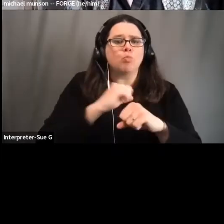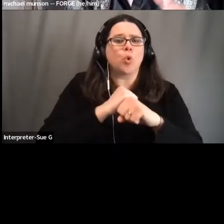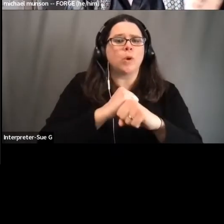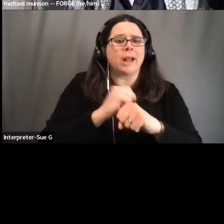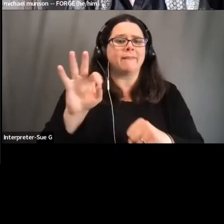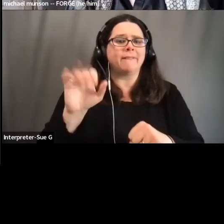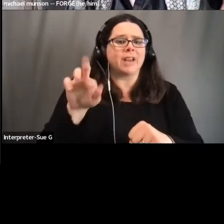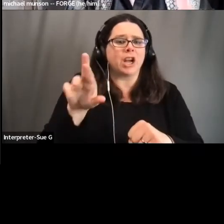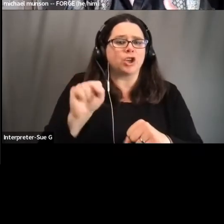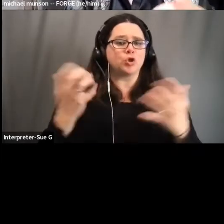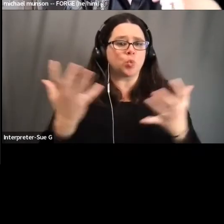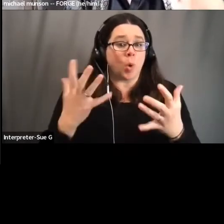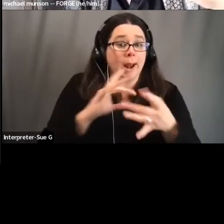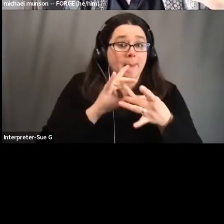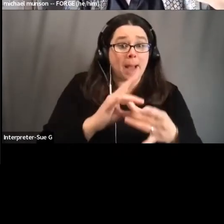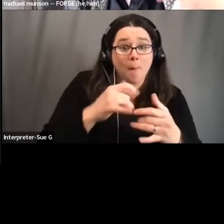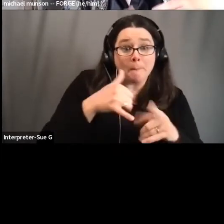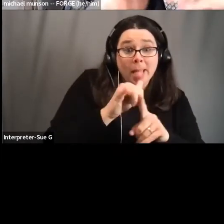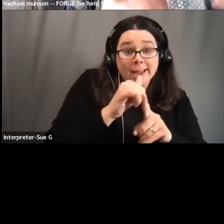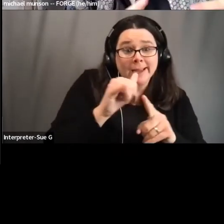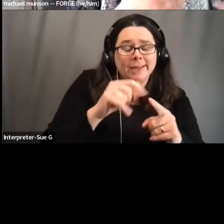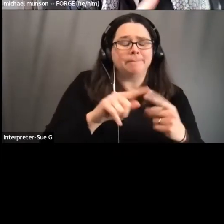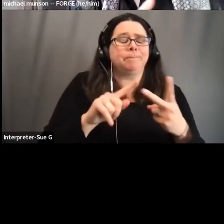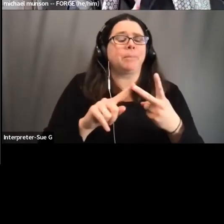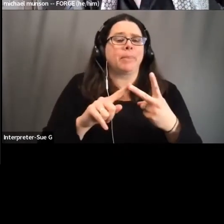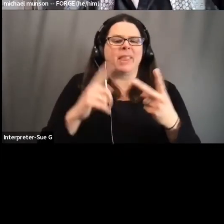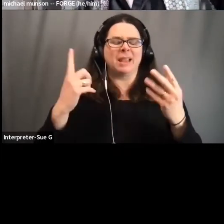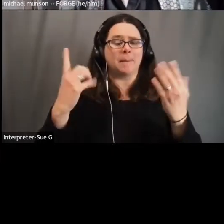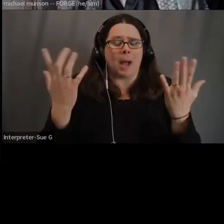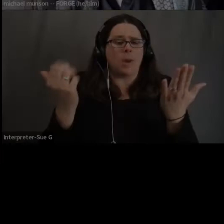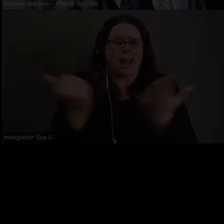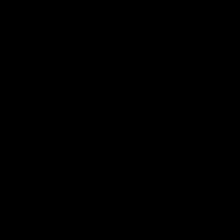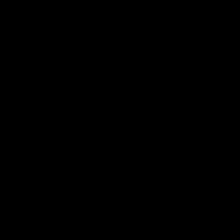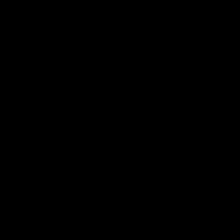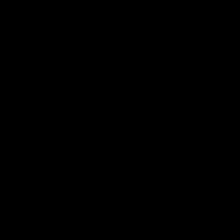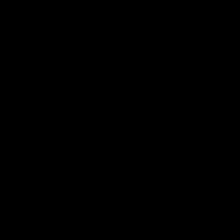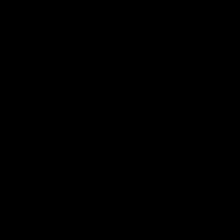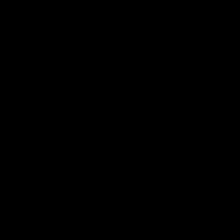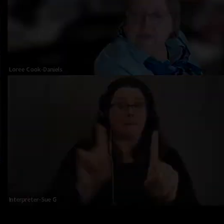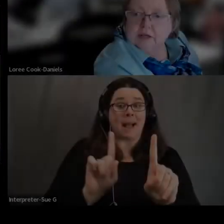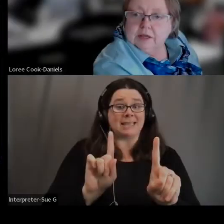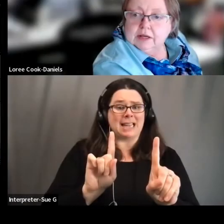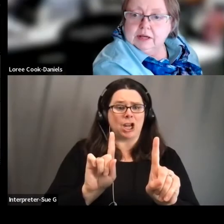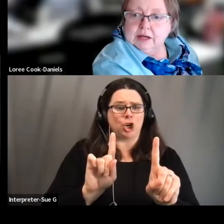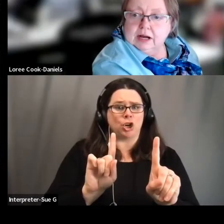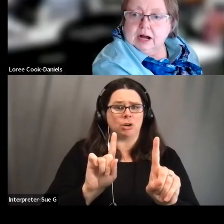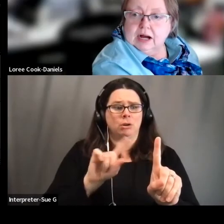around bullying or around you know, any of the things that we just talked about.